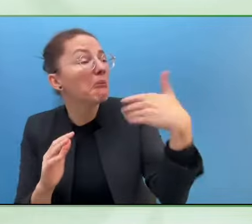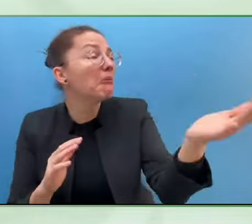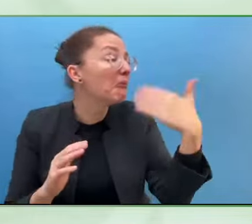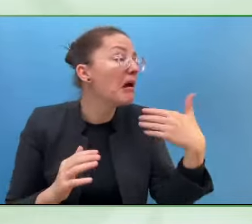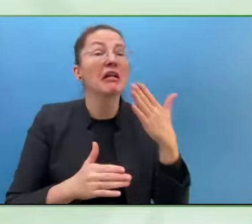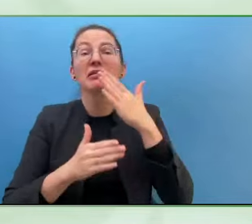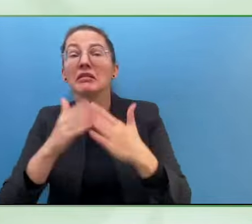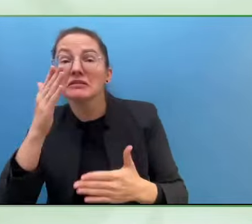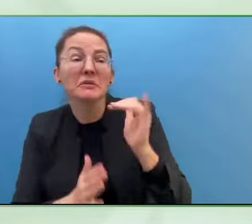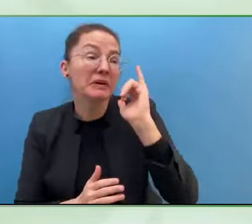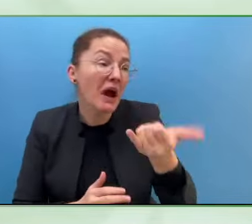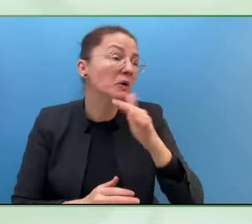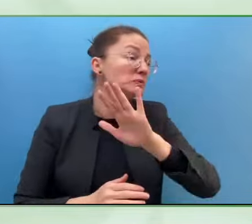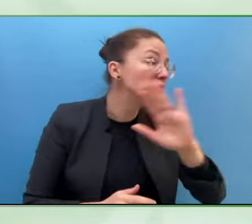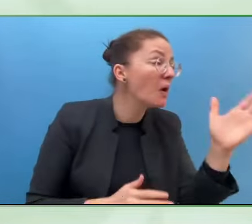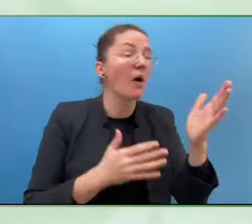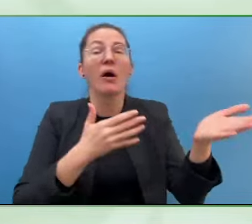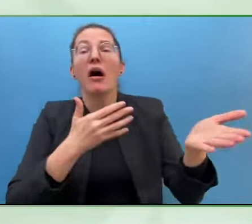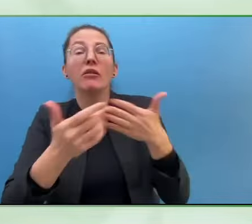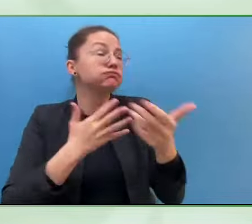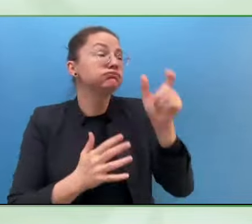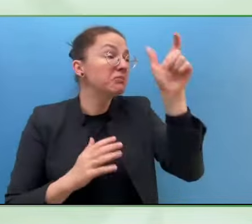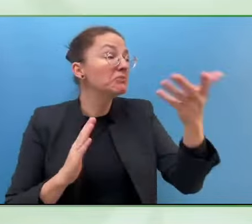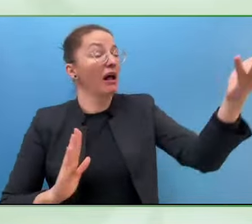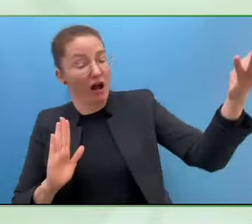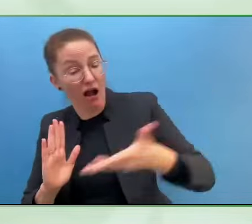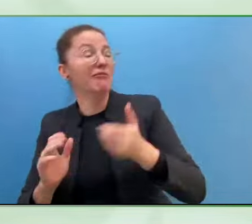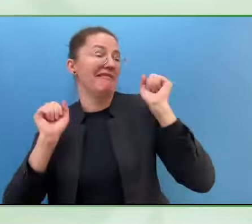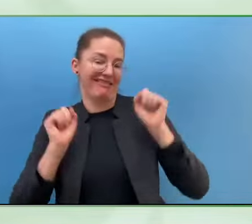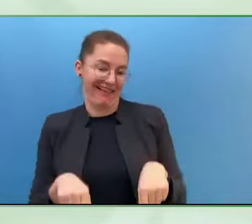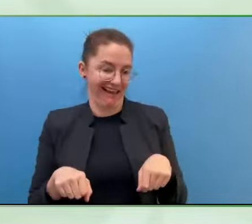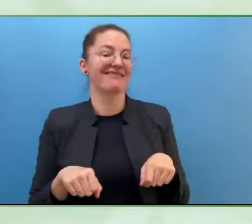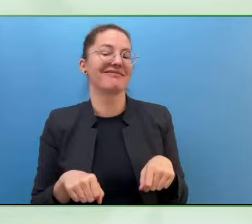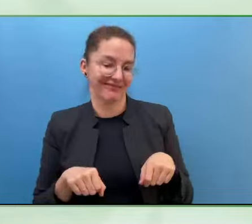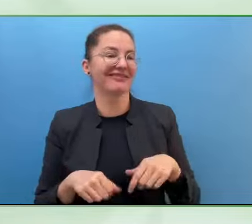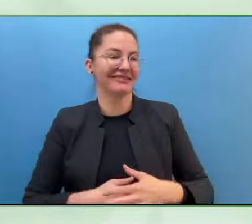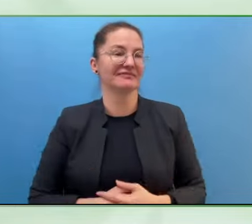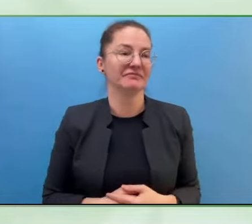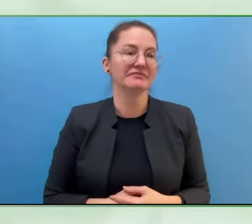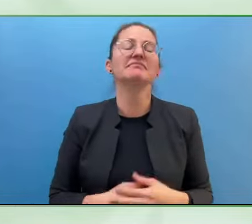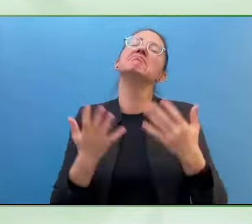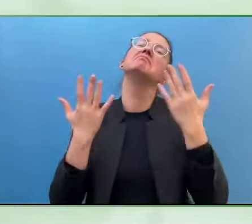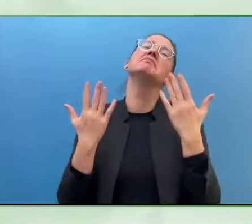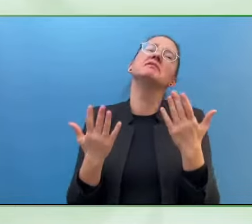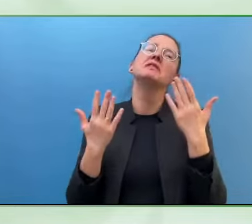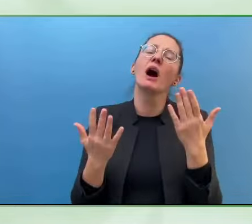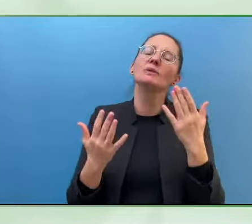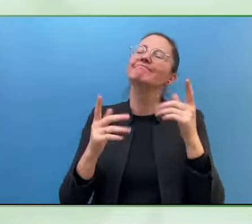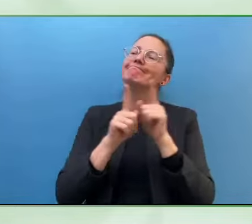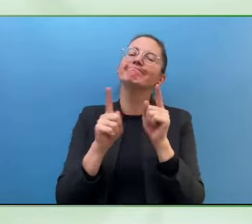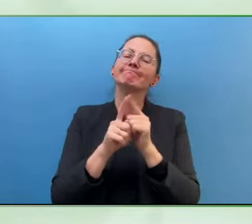On all levels. That would be ideal.